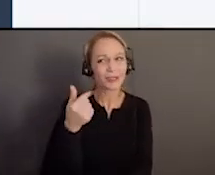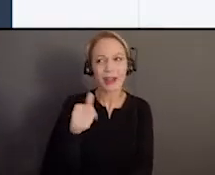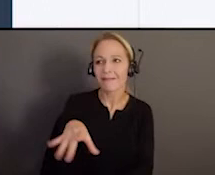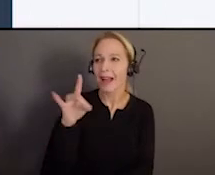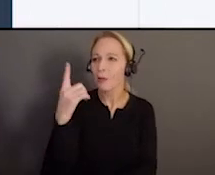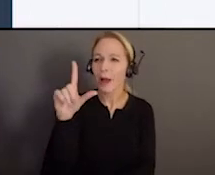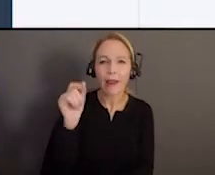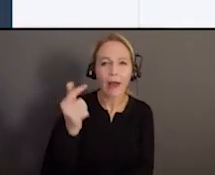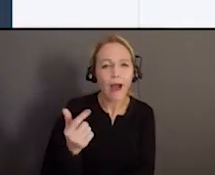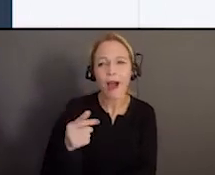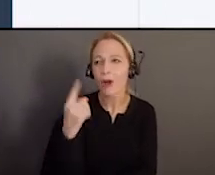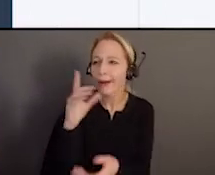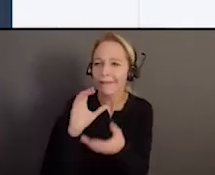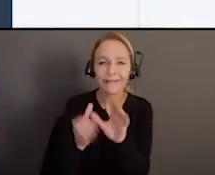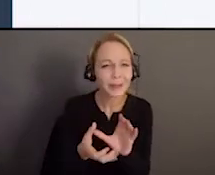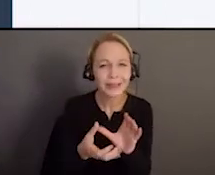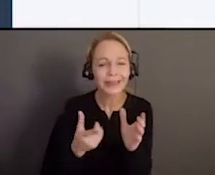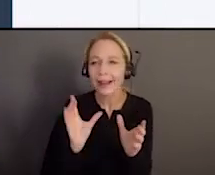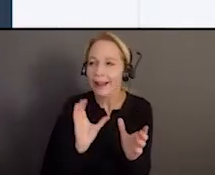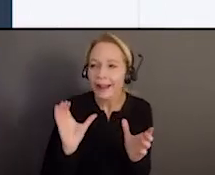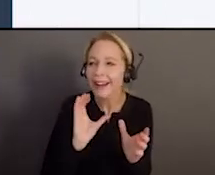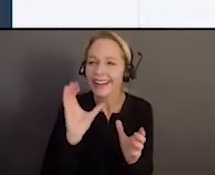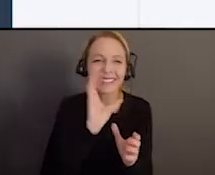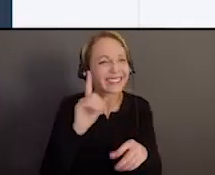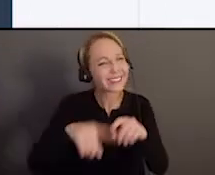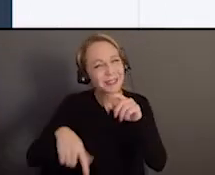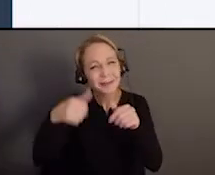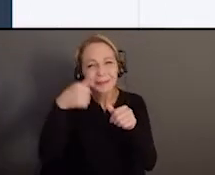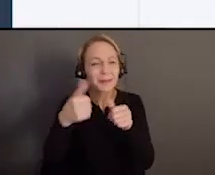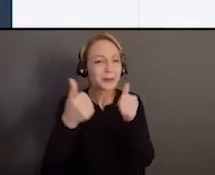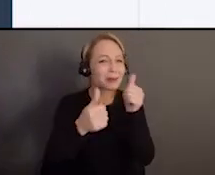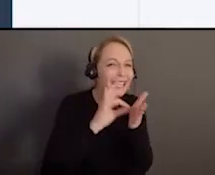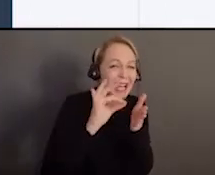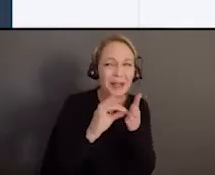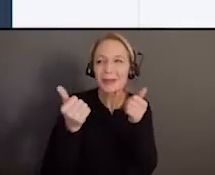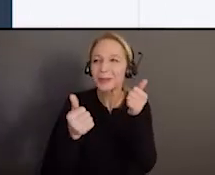CONFIGURATION BUT CAN'T REMEMBER WHICH ACCOUNT AND WHICH MENU IT LIVES UNDER?